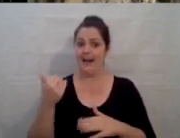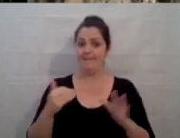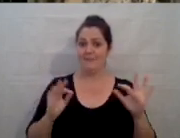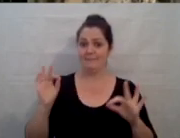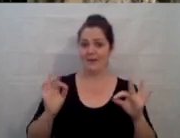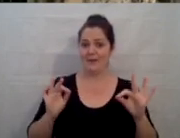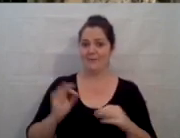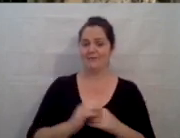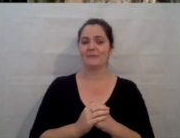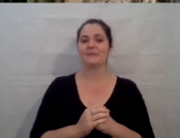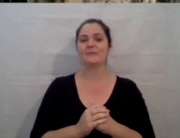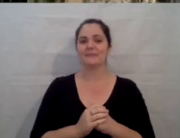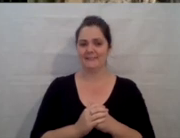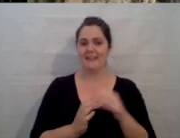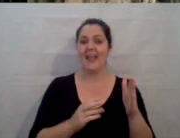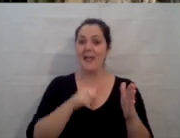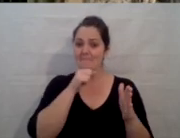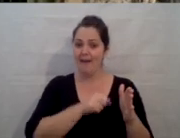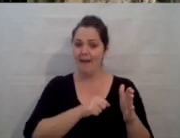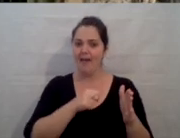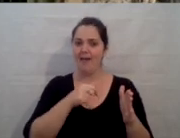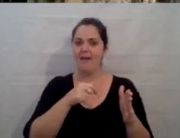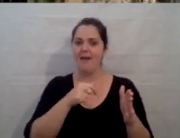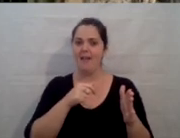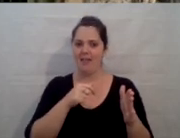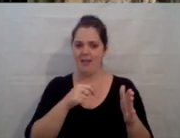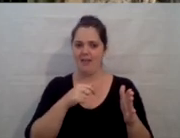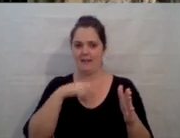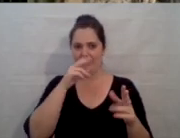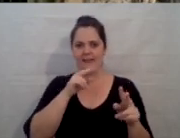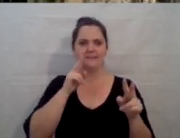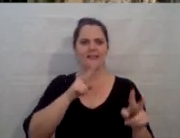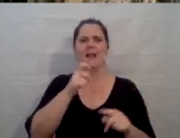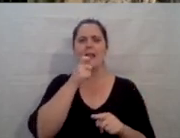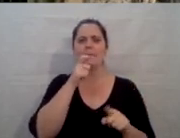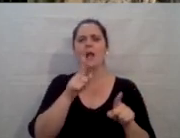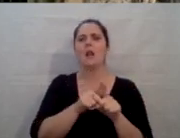alright. So in Atticus I see that everybody there – I'm looking at the screen – is getting a bit of a profile pose.